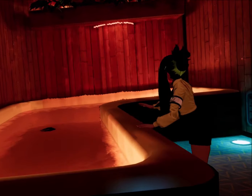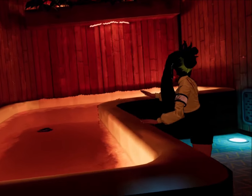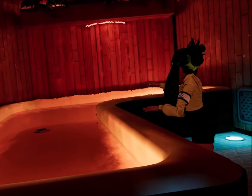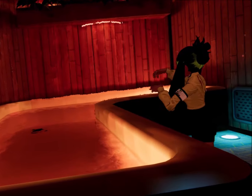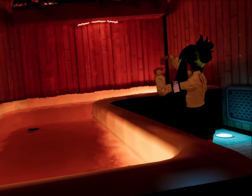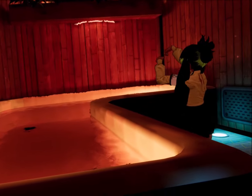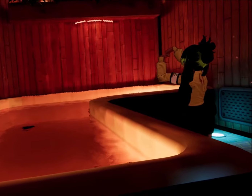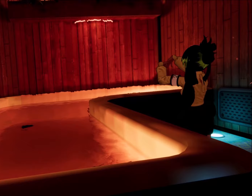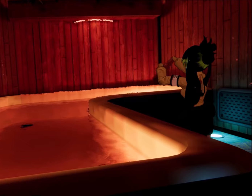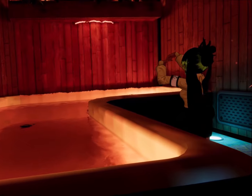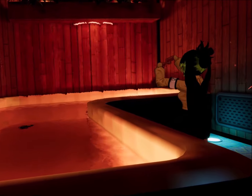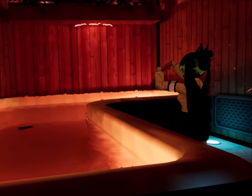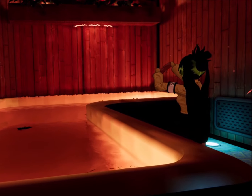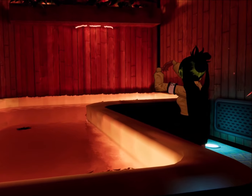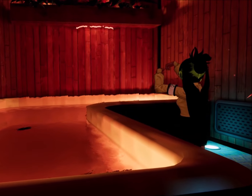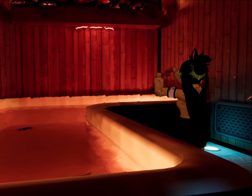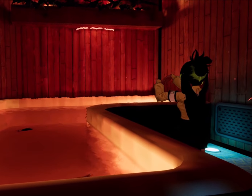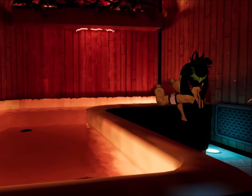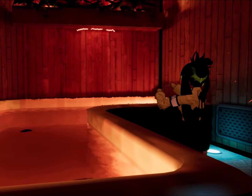There is a waterfall